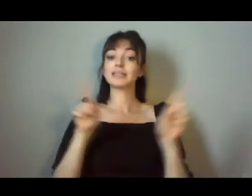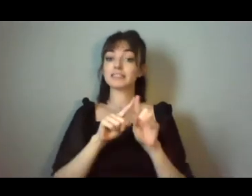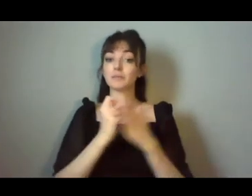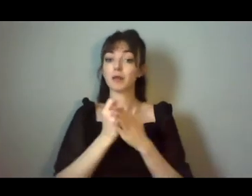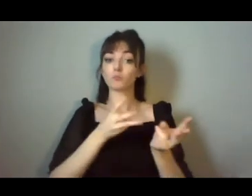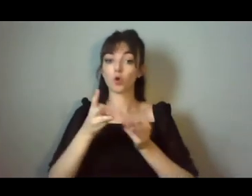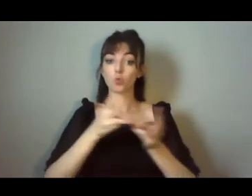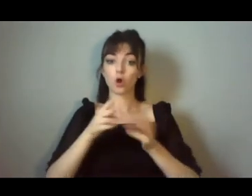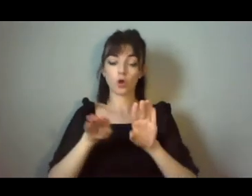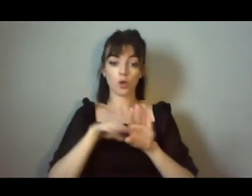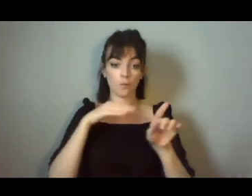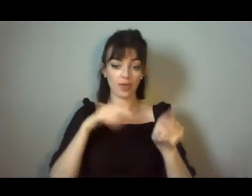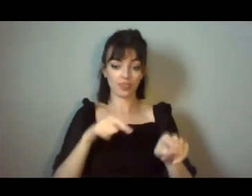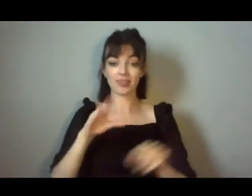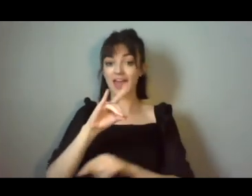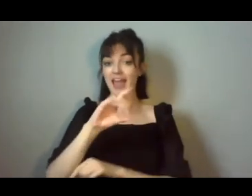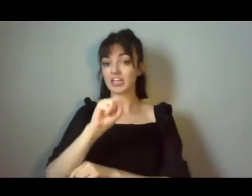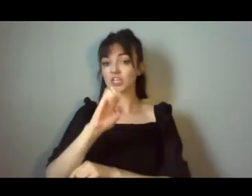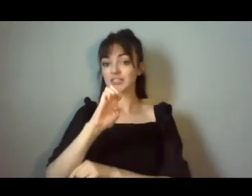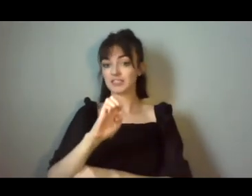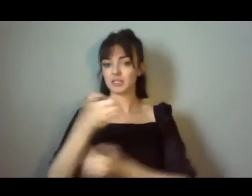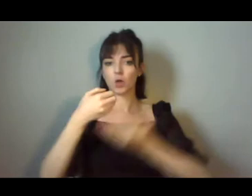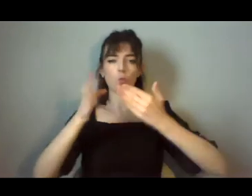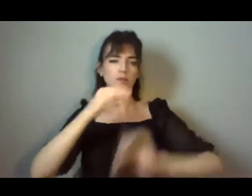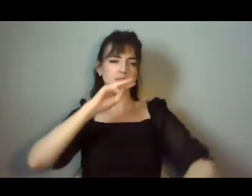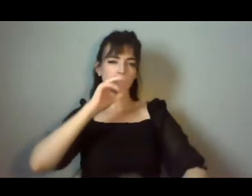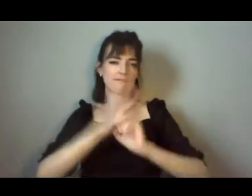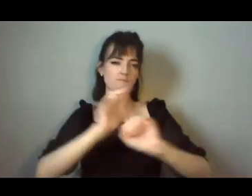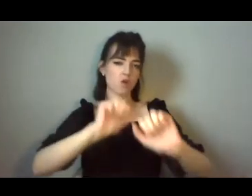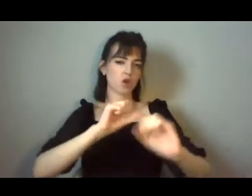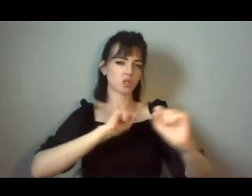within the HSE on what does the act mean for your service and what do we need to do about that? So